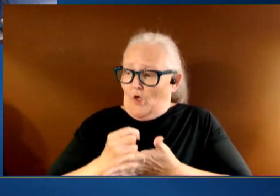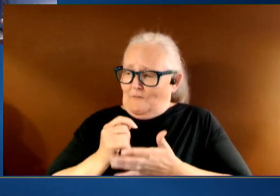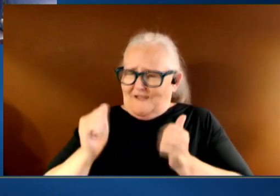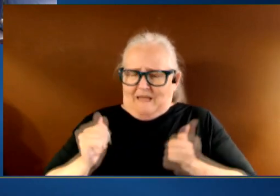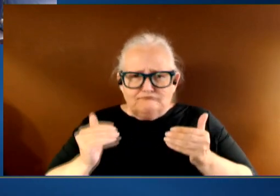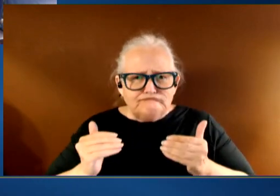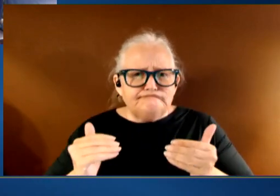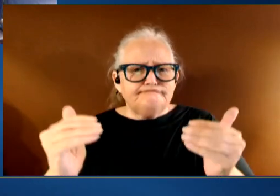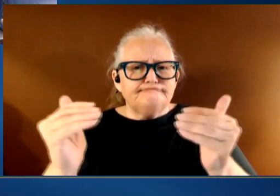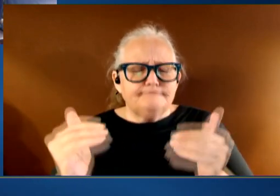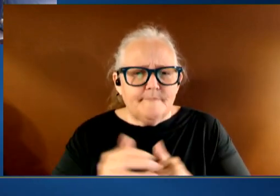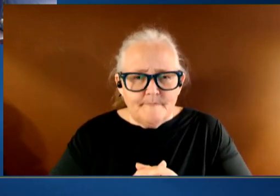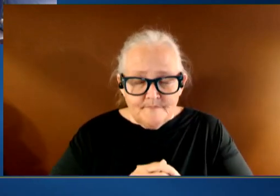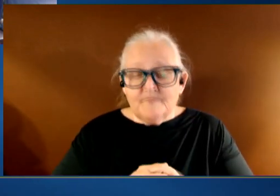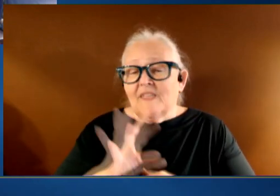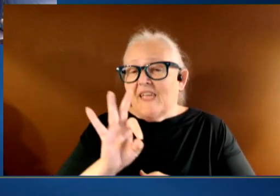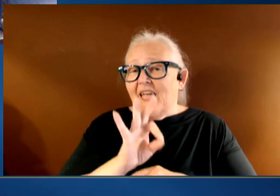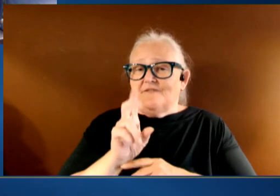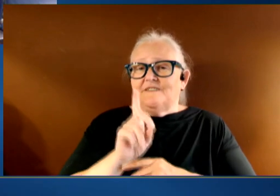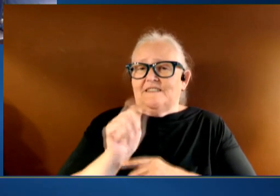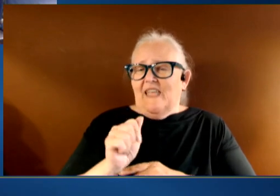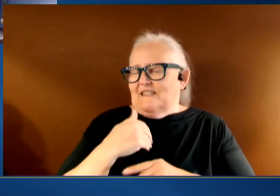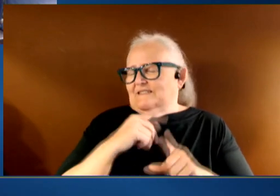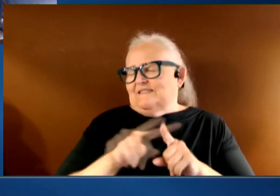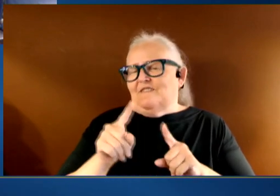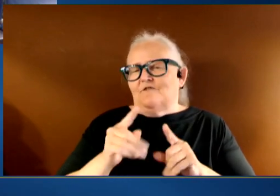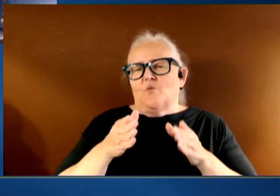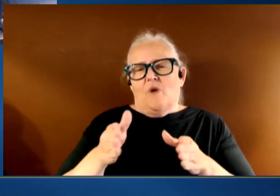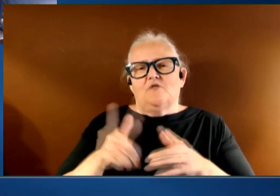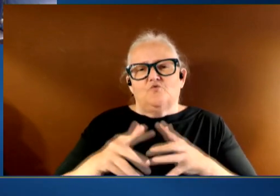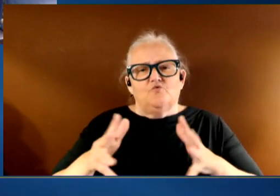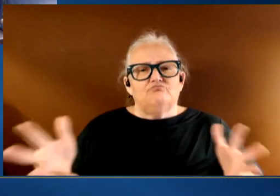The FDA has a number of ways to advance the scientific knowledge of sickle cell and promote